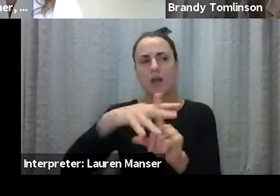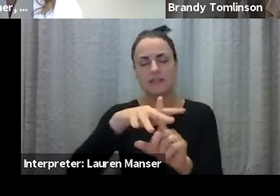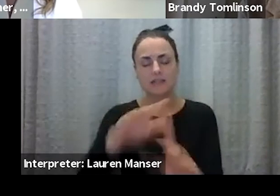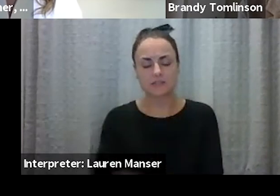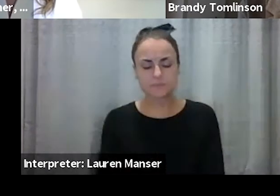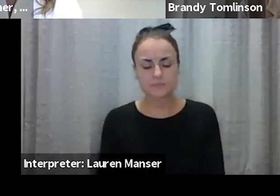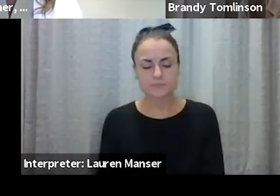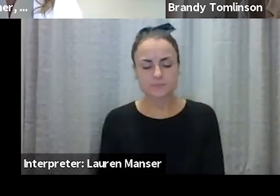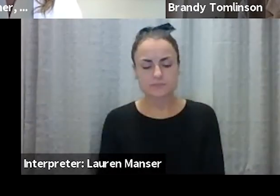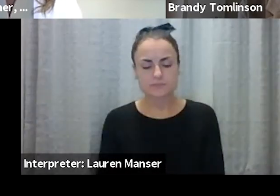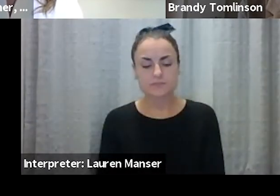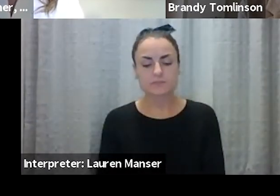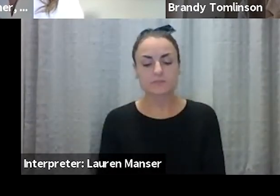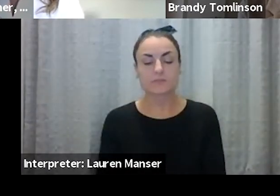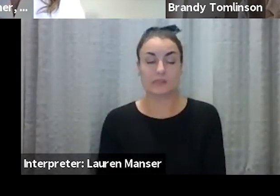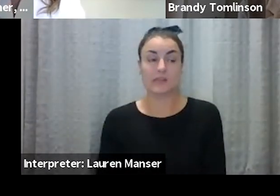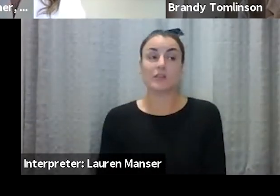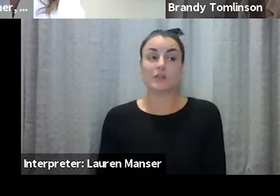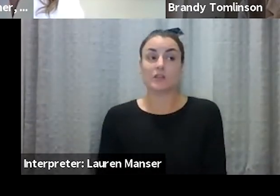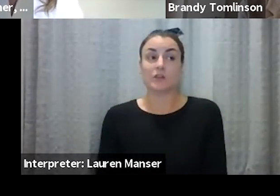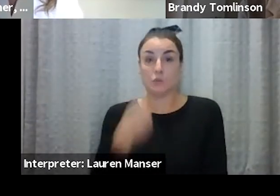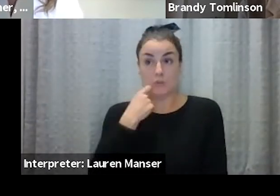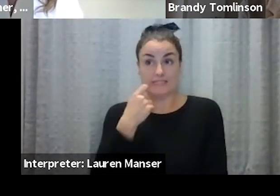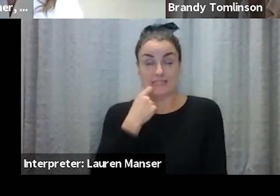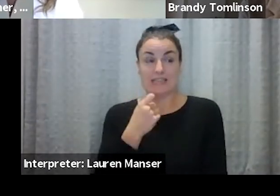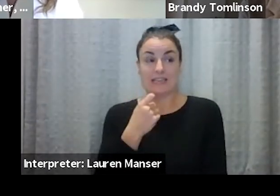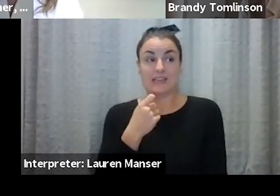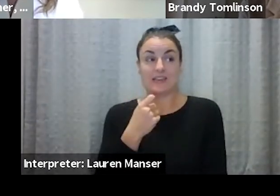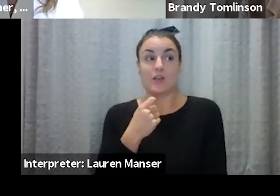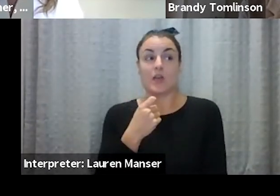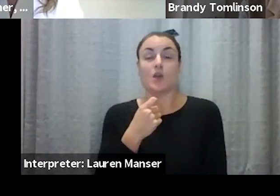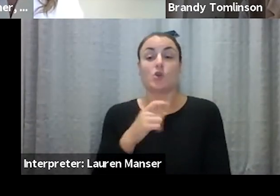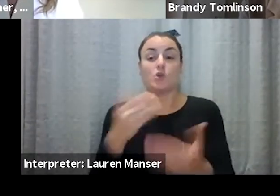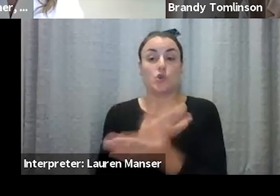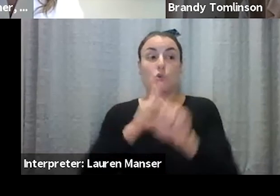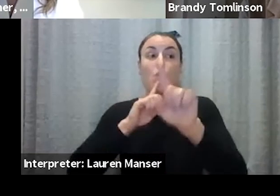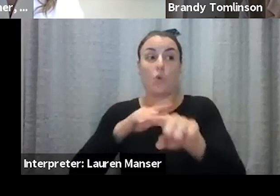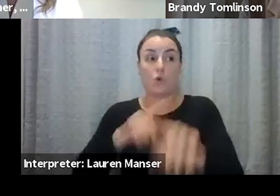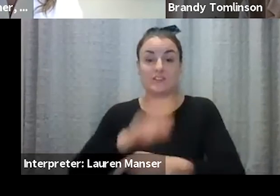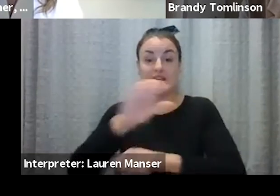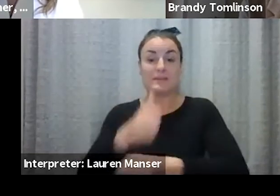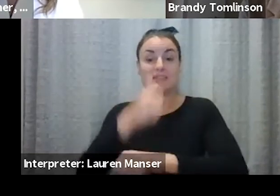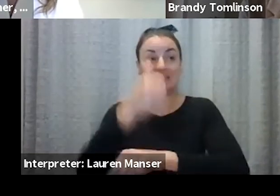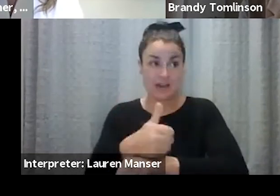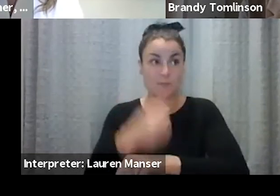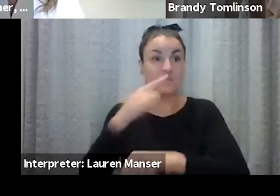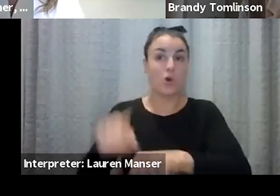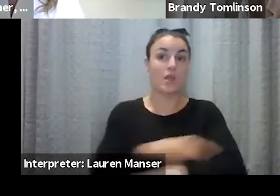orders put in place to treat long-haul COVID the same way that any other type of disability is treated in this country.